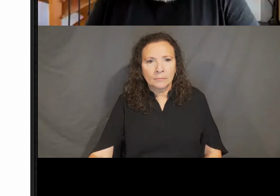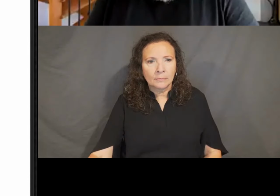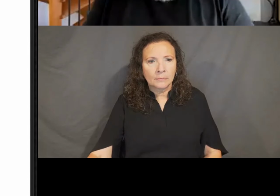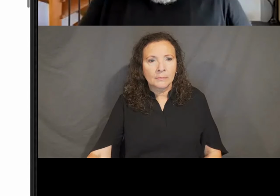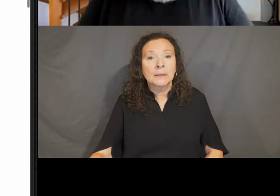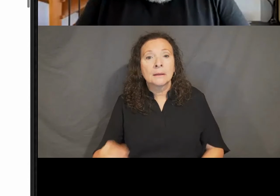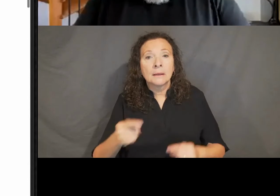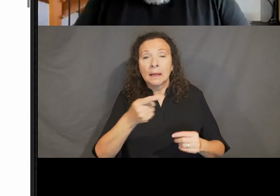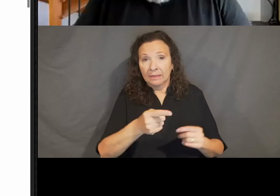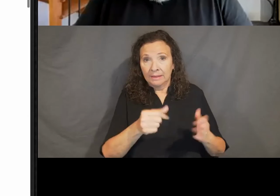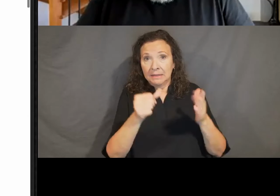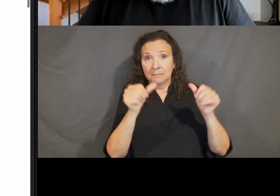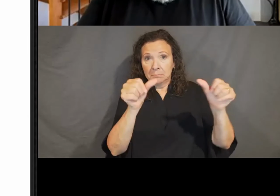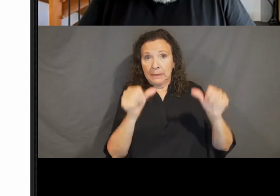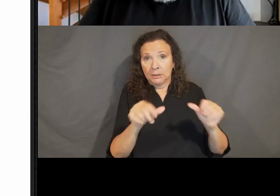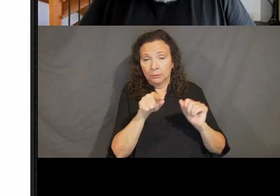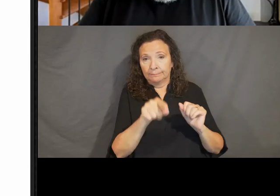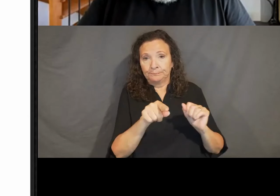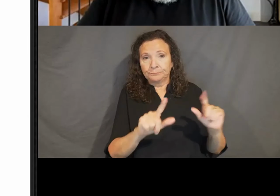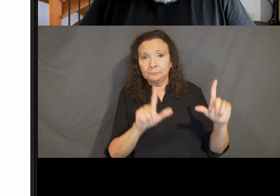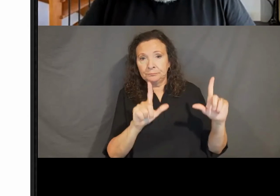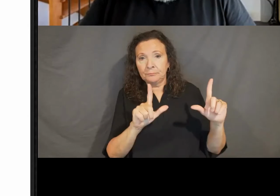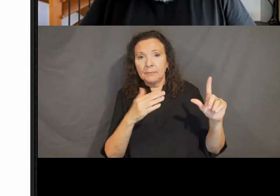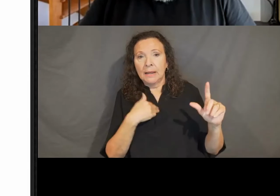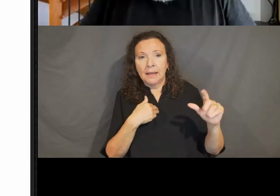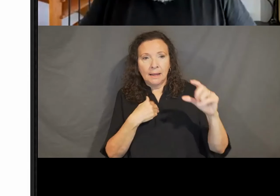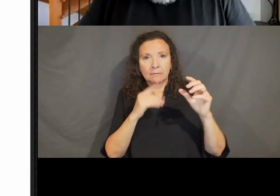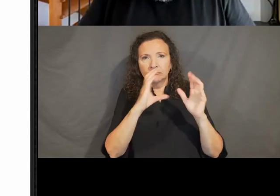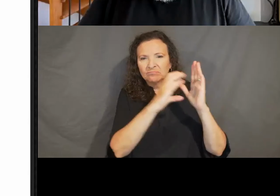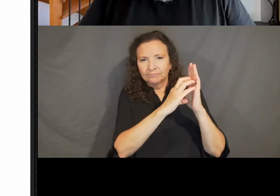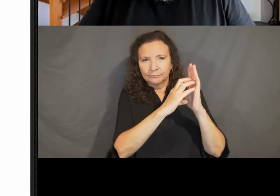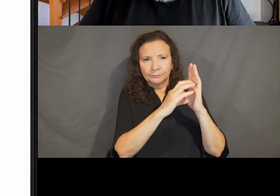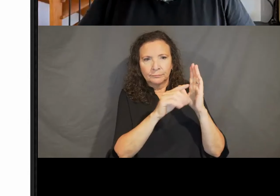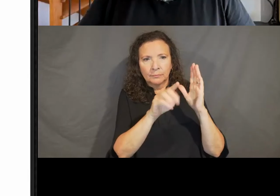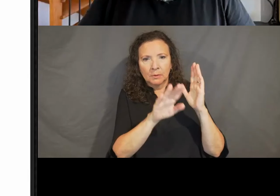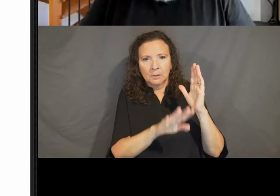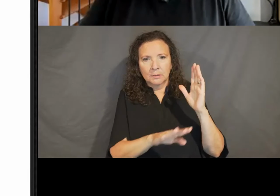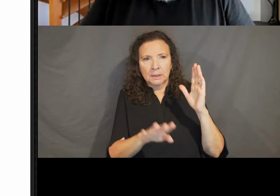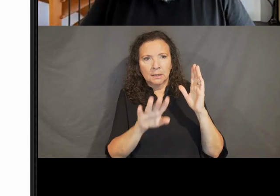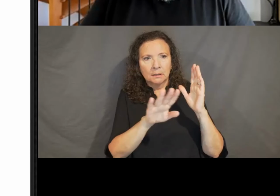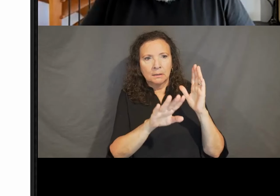On this page here, I have this little piece that is the result of what I've been looking